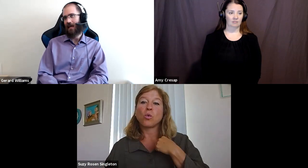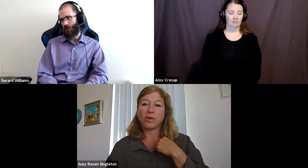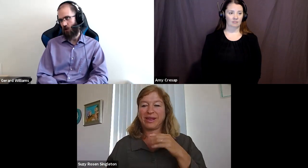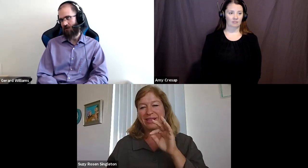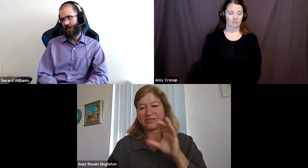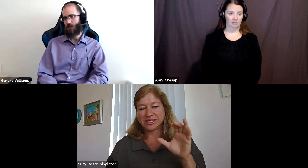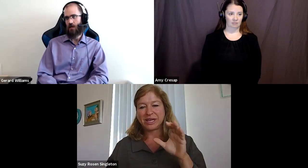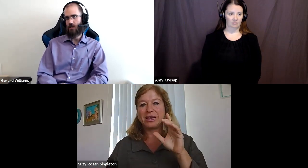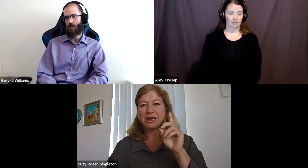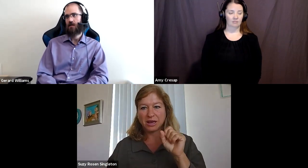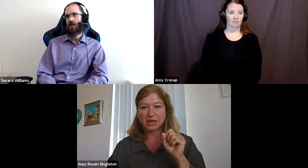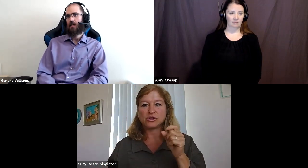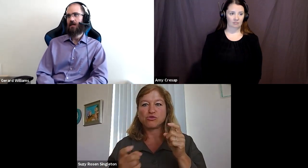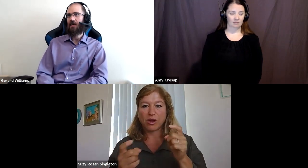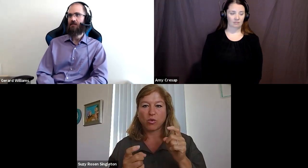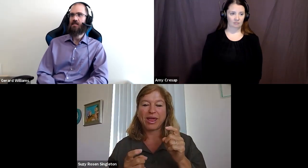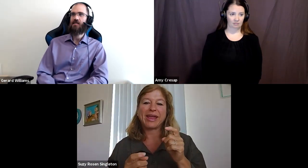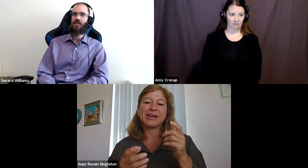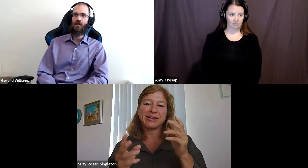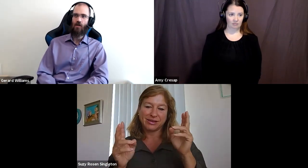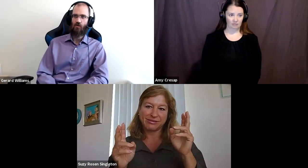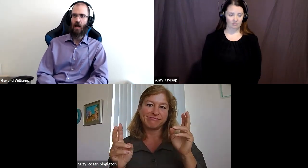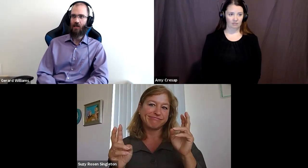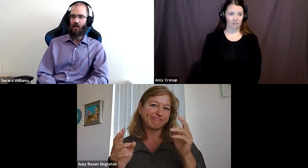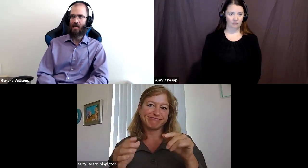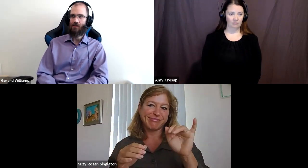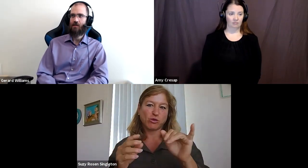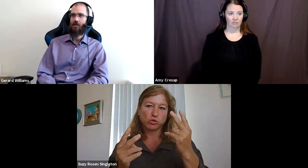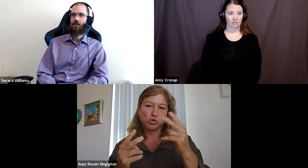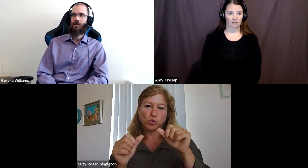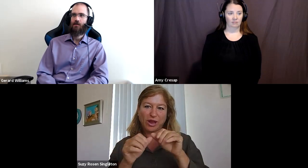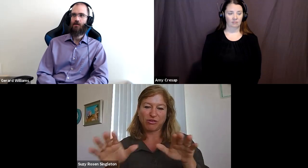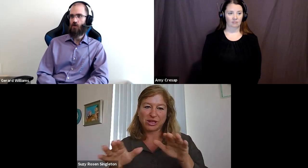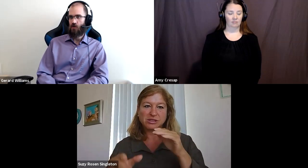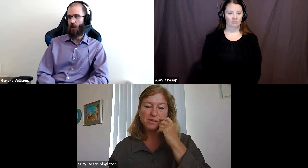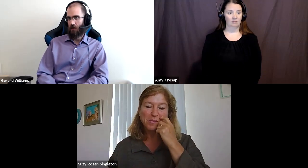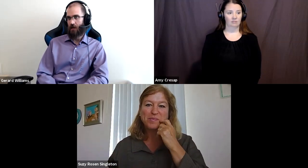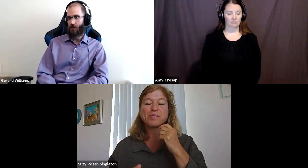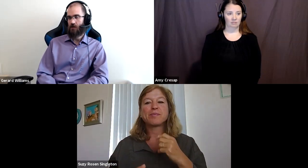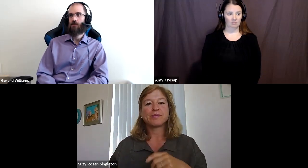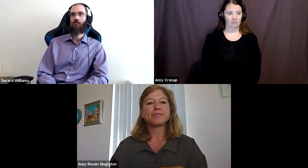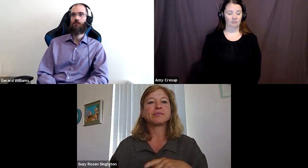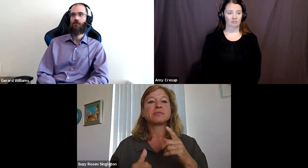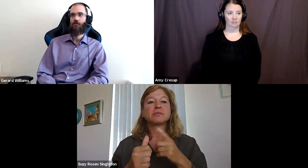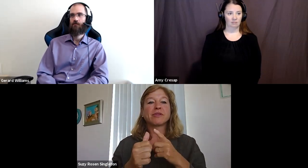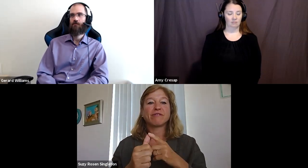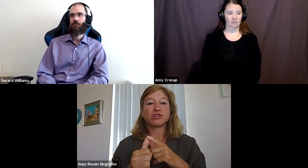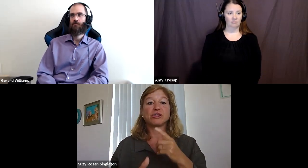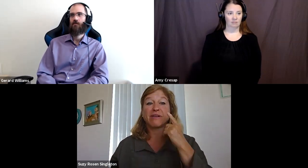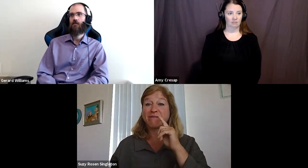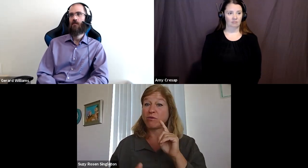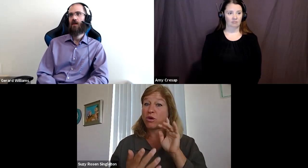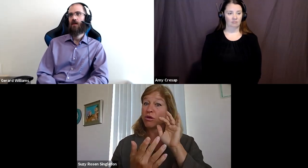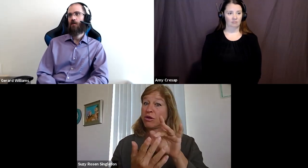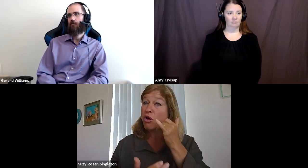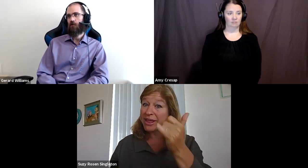and notifications. The FCC does regulate those two areas.